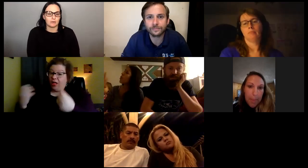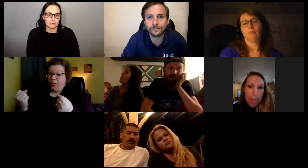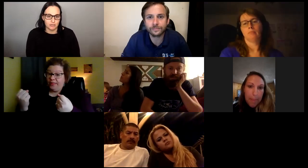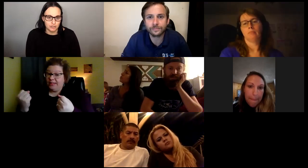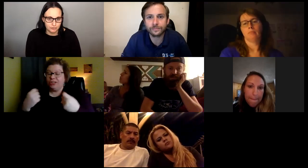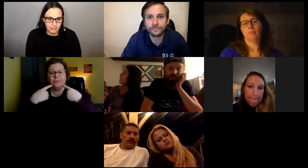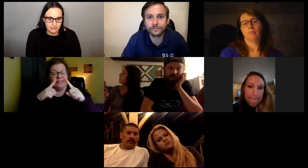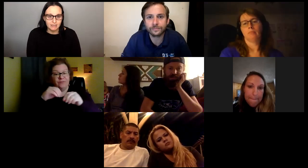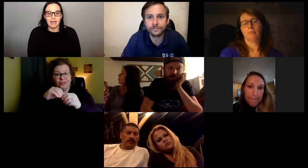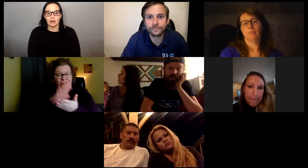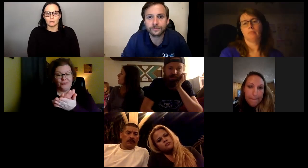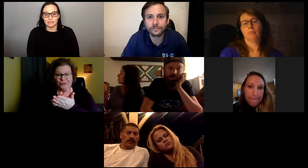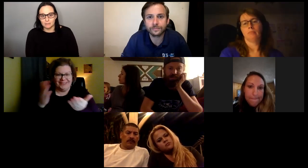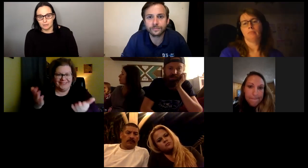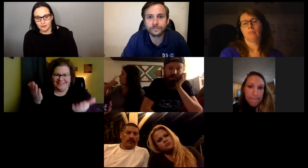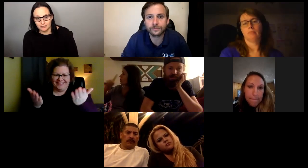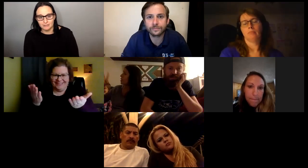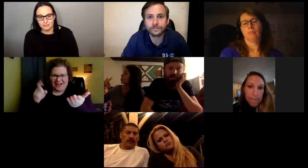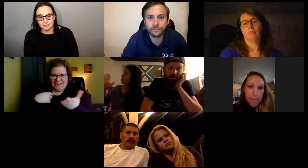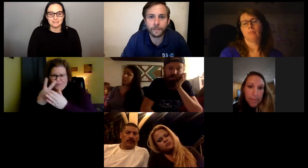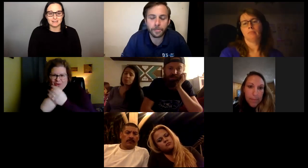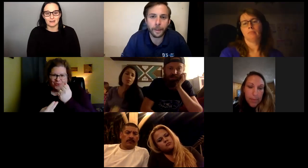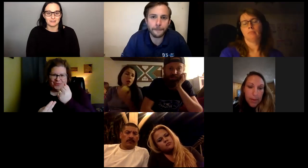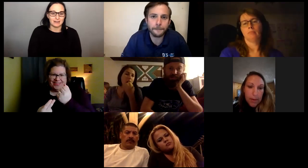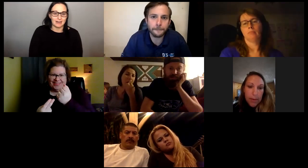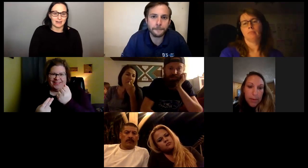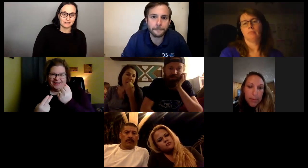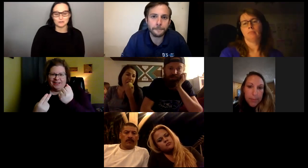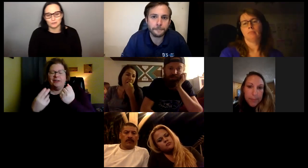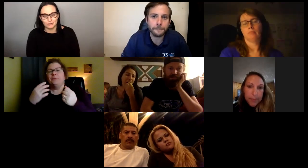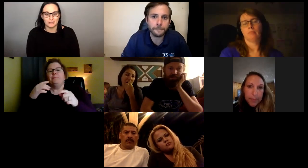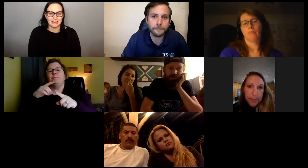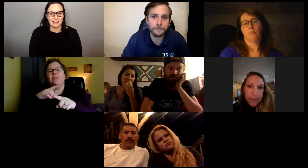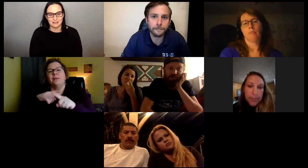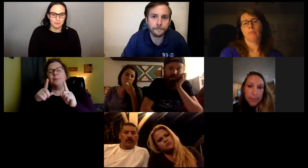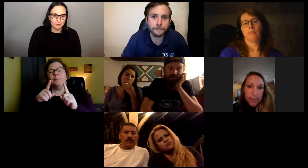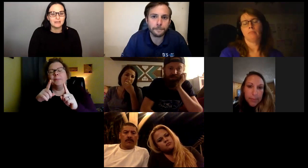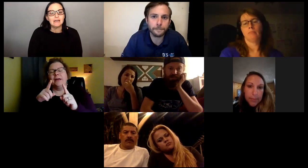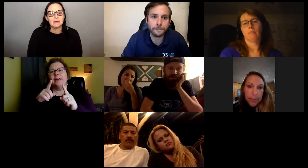raise our children how we keep our kids healthy and how they're in school you kind of have to